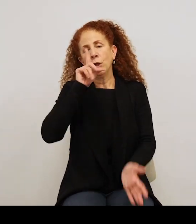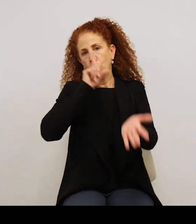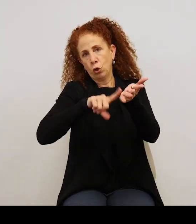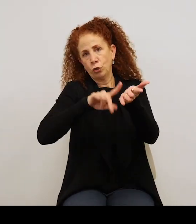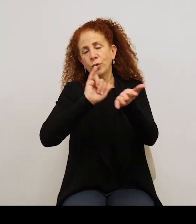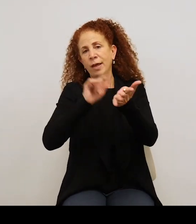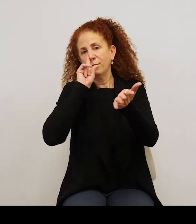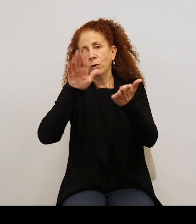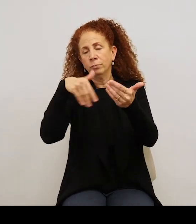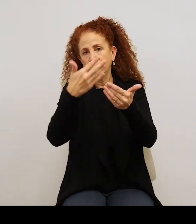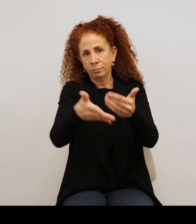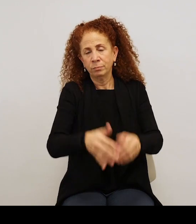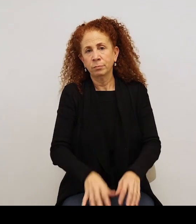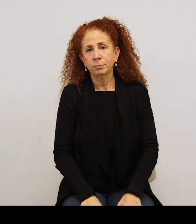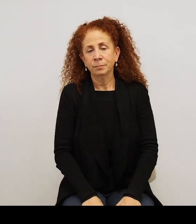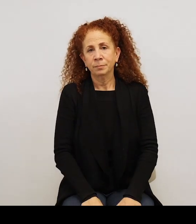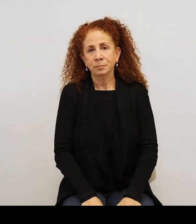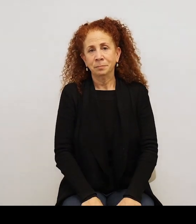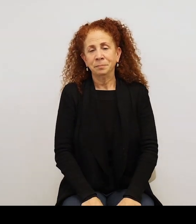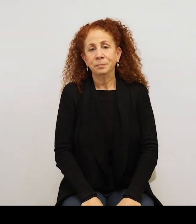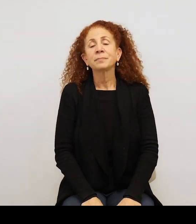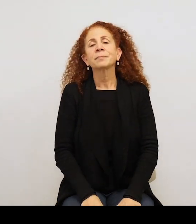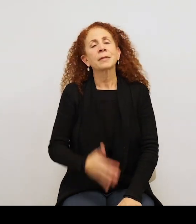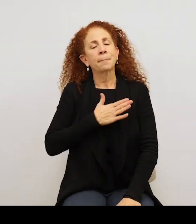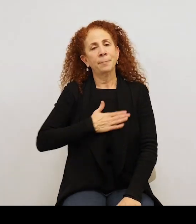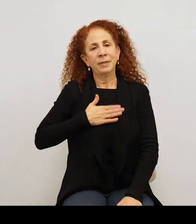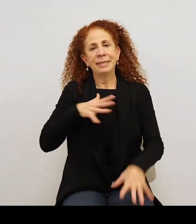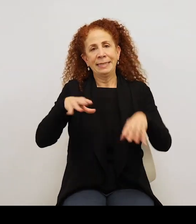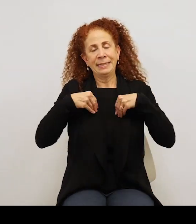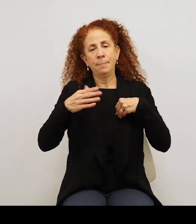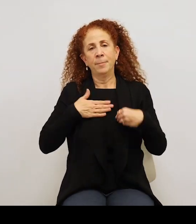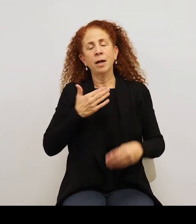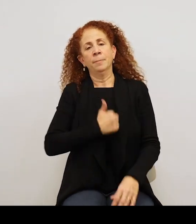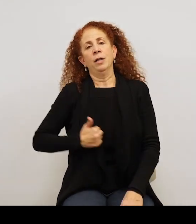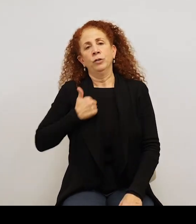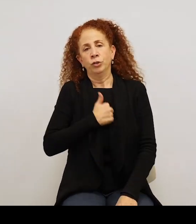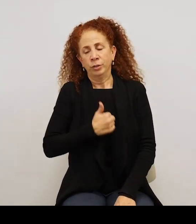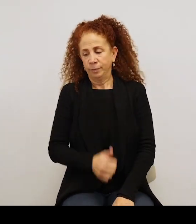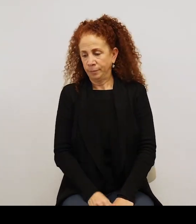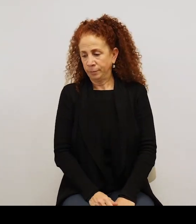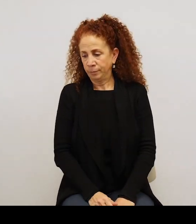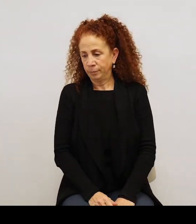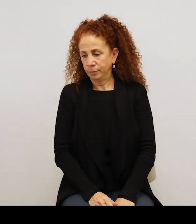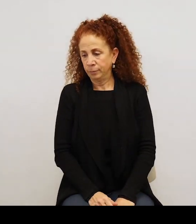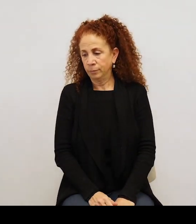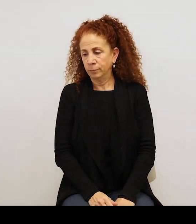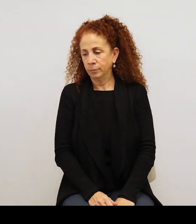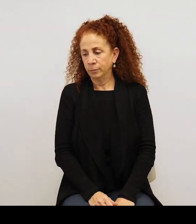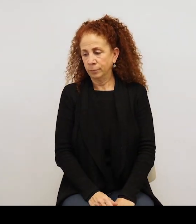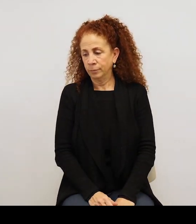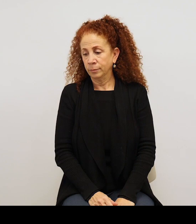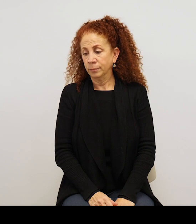and make sure that confusion doesn't happen again. So please accept my apologies. We're going to have a Q&A after the talk.